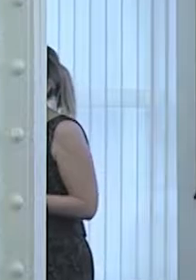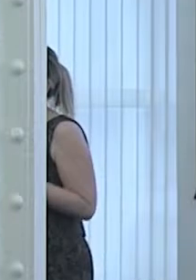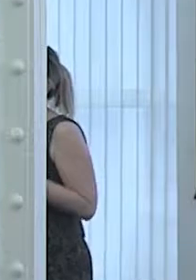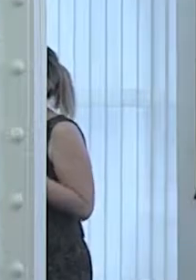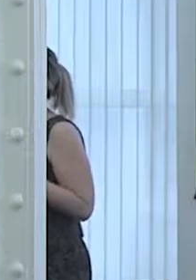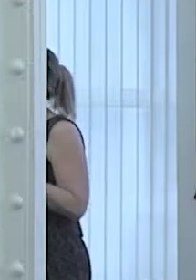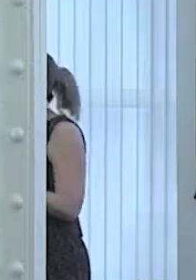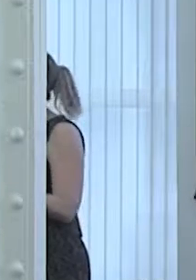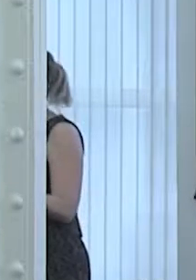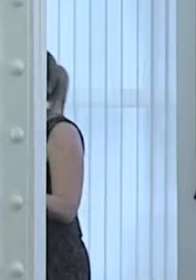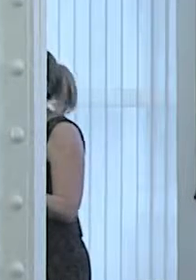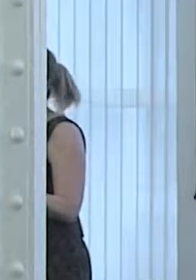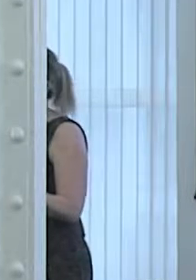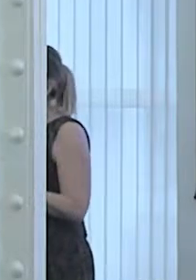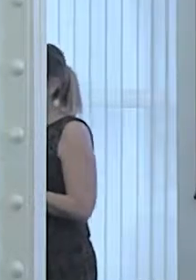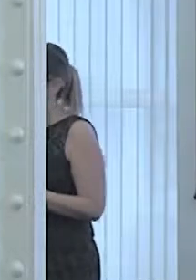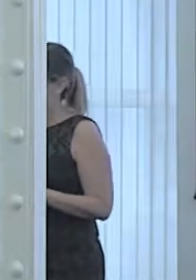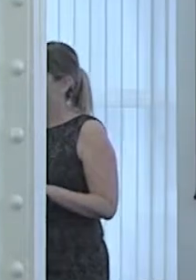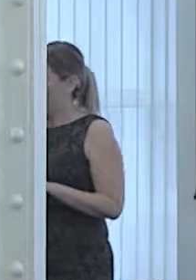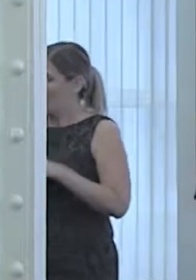But stuff like hinders the idea